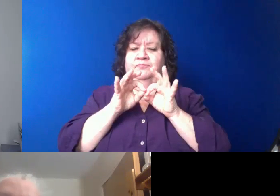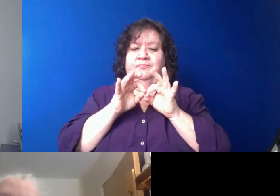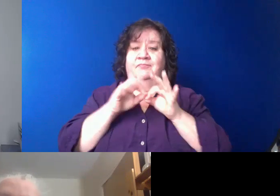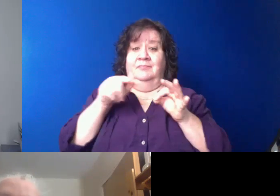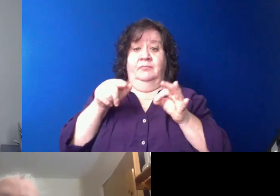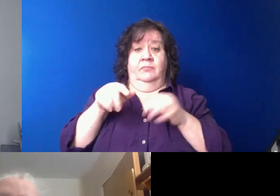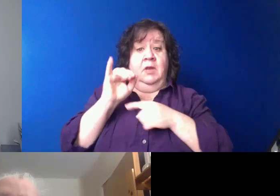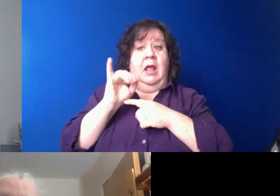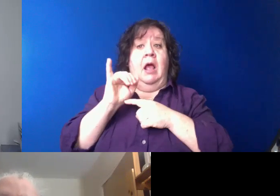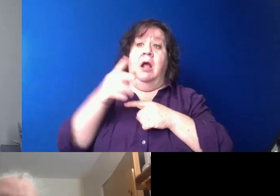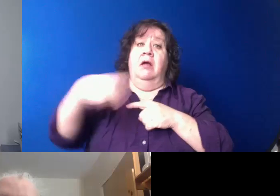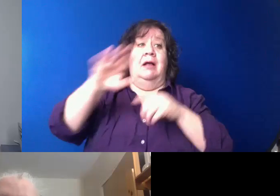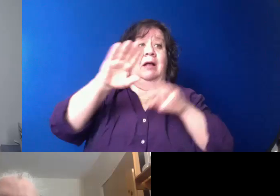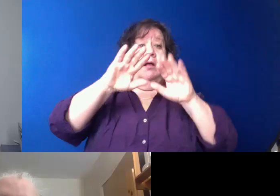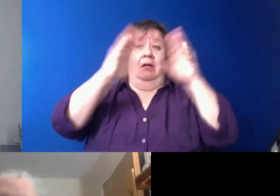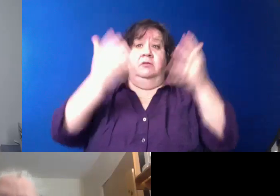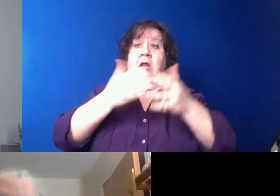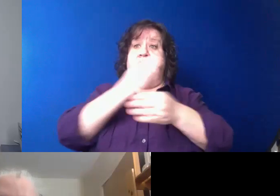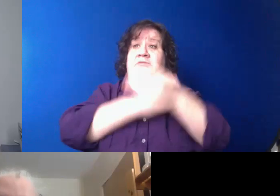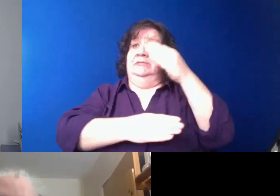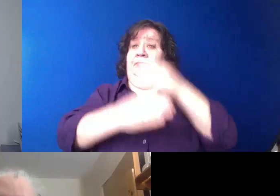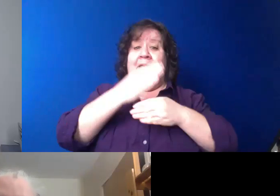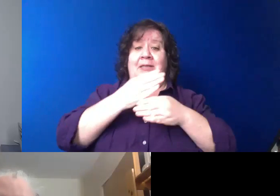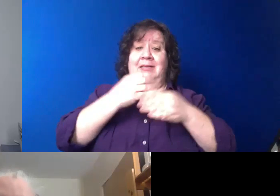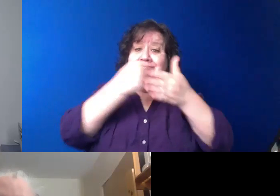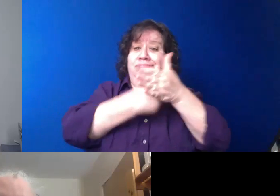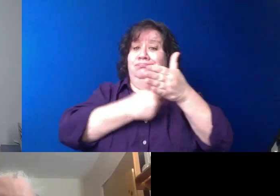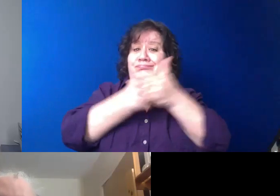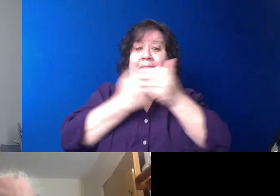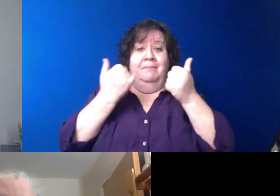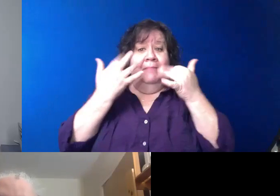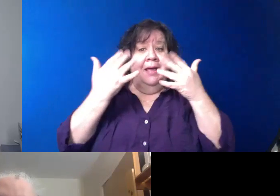and and the knowledge and the the experience that organizations have i think is something that